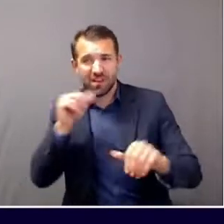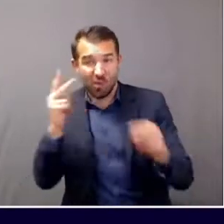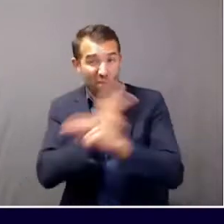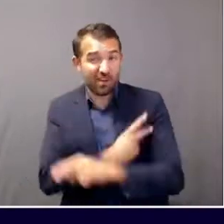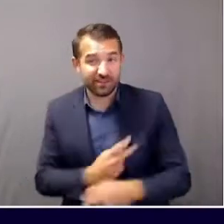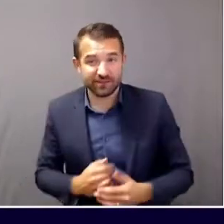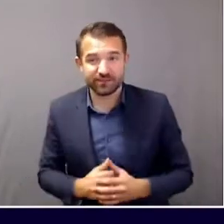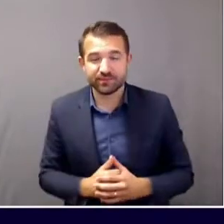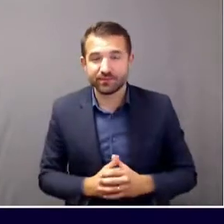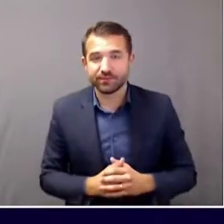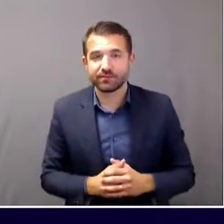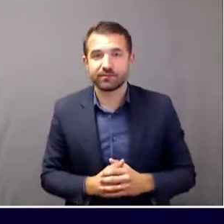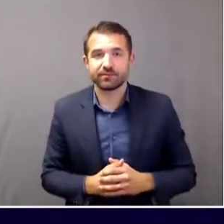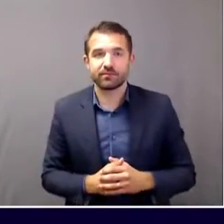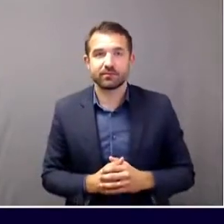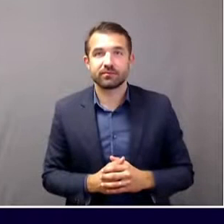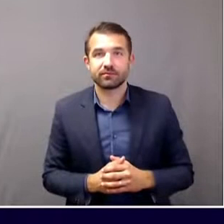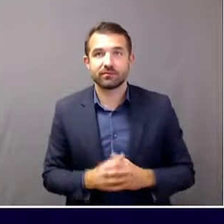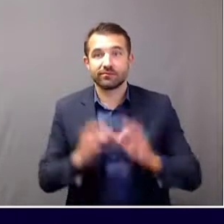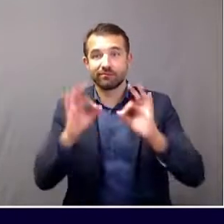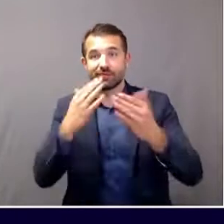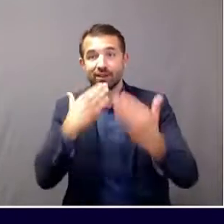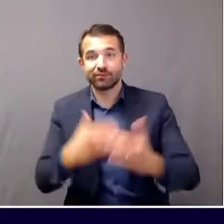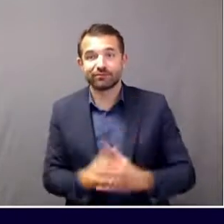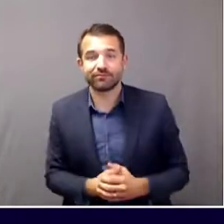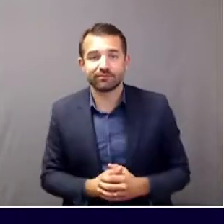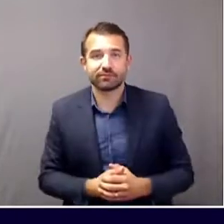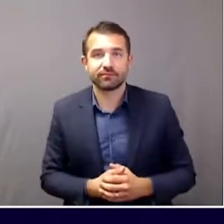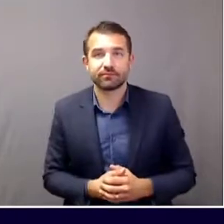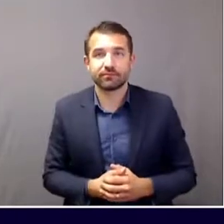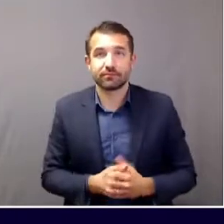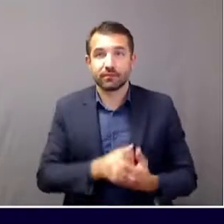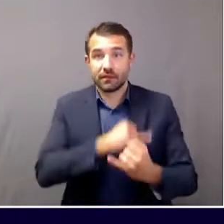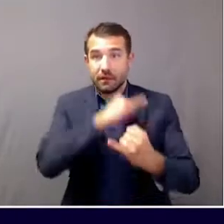okay